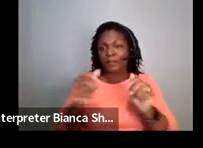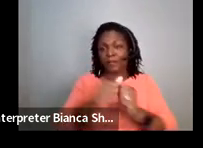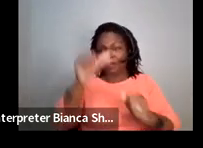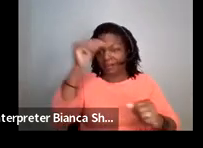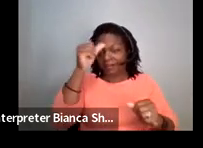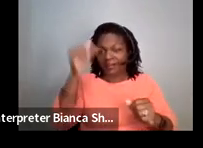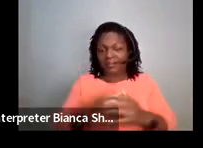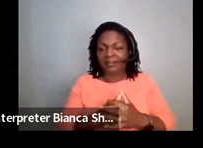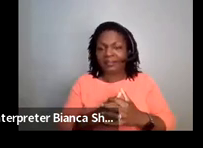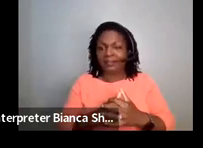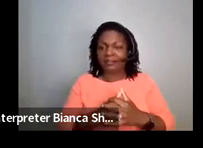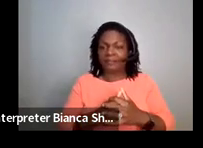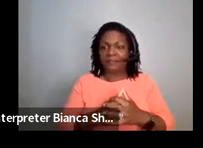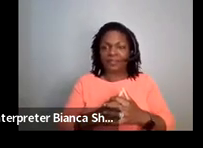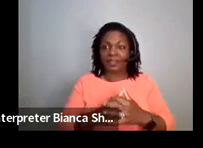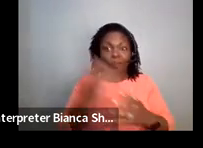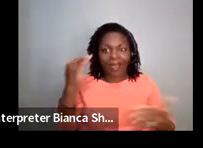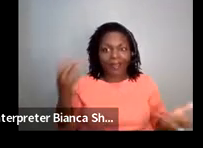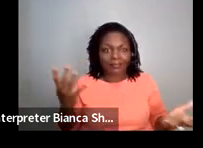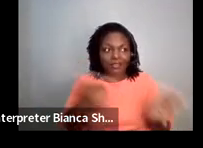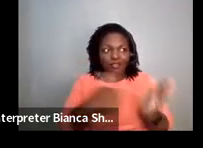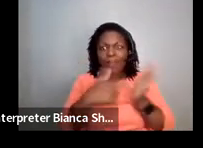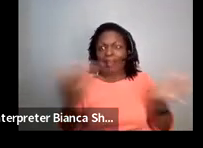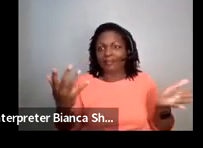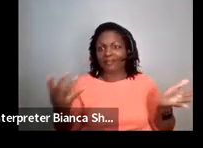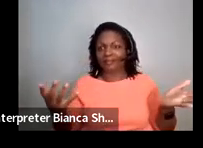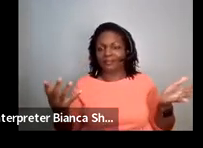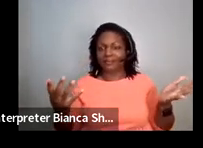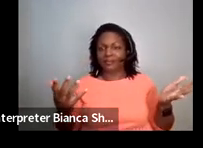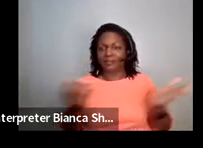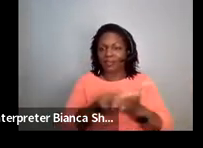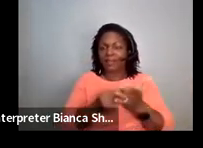But they require it right. Where does it come from? Well, it comes from us?